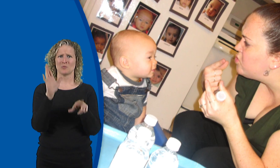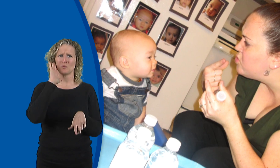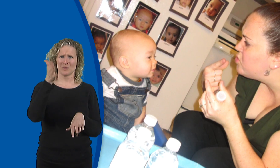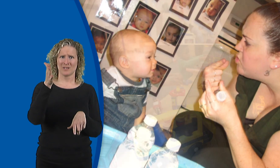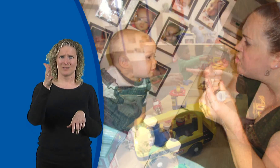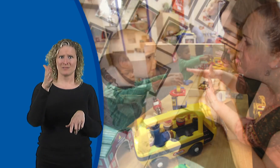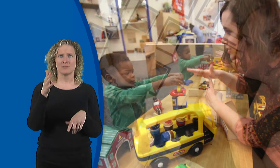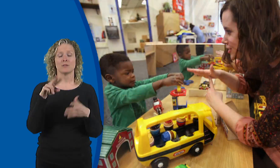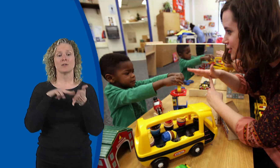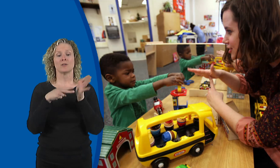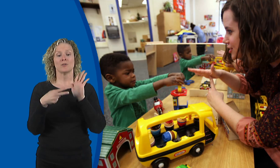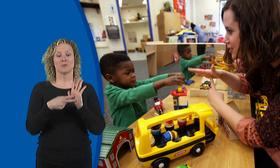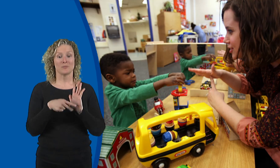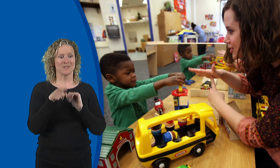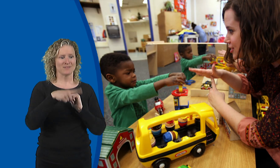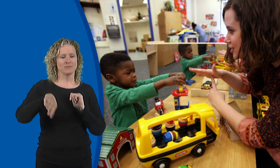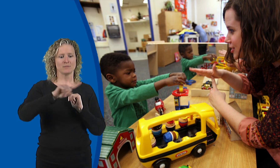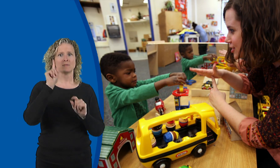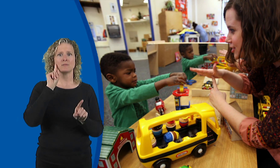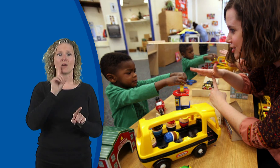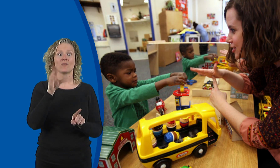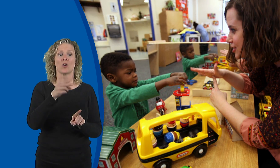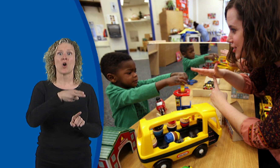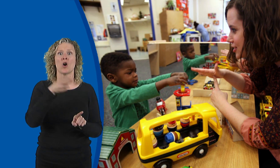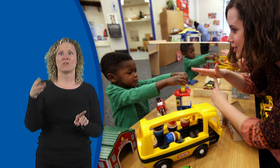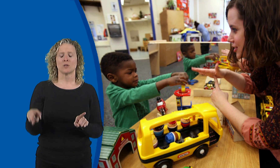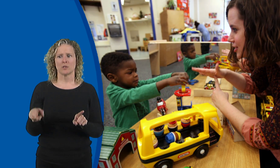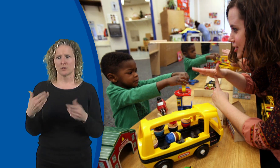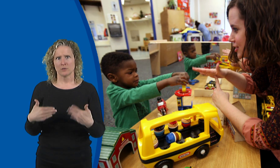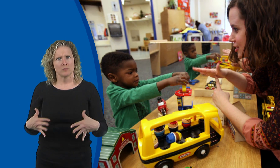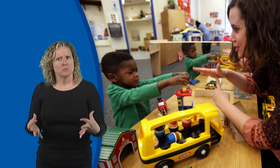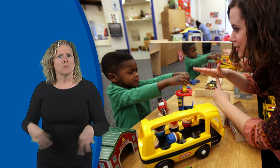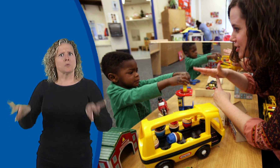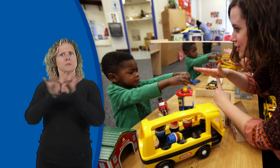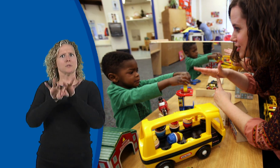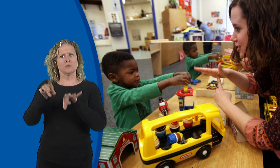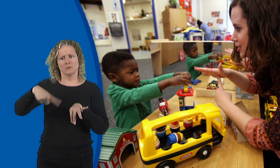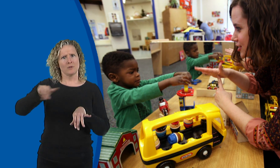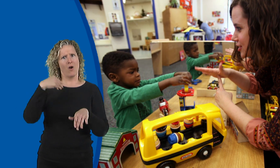for a child who is deaf or hard of hearing.